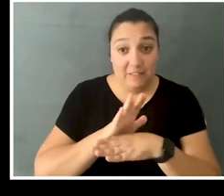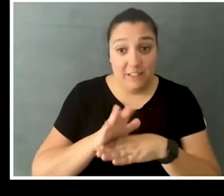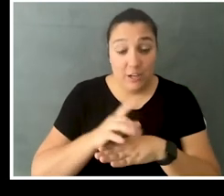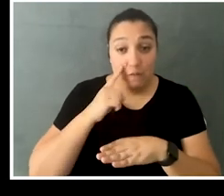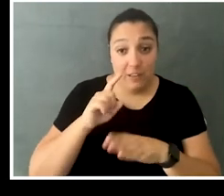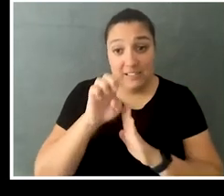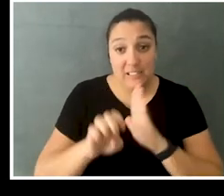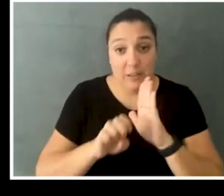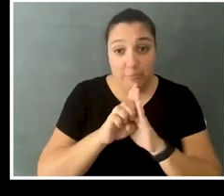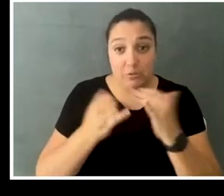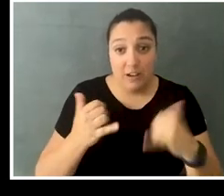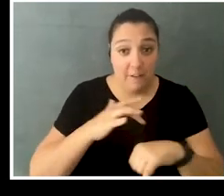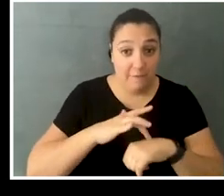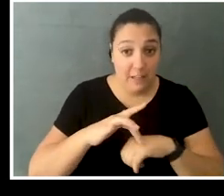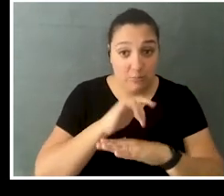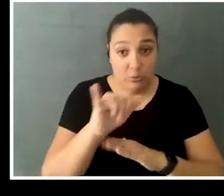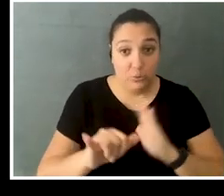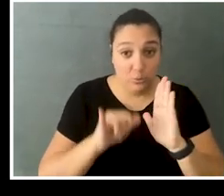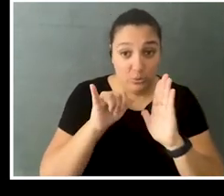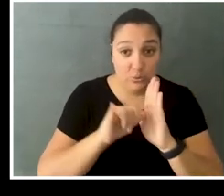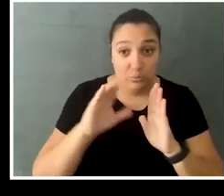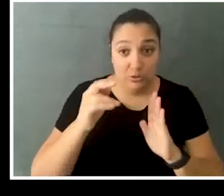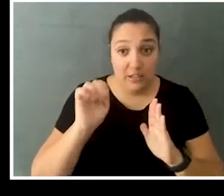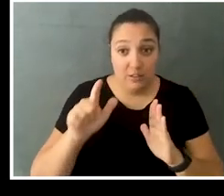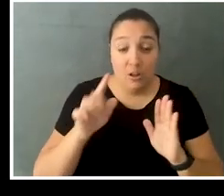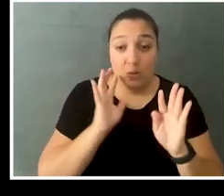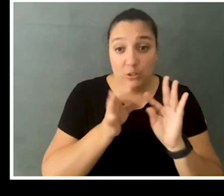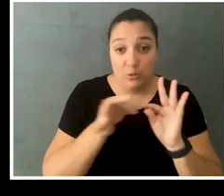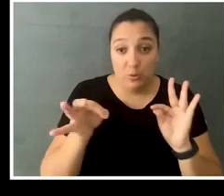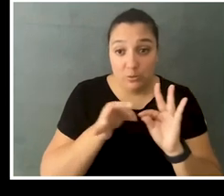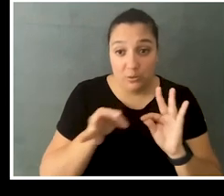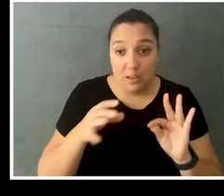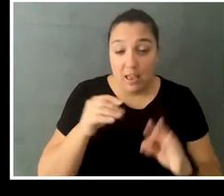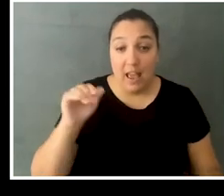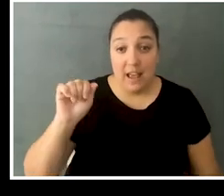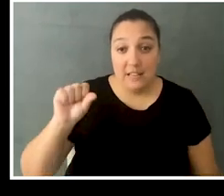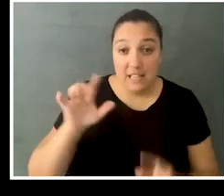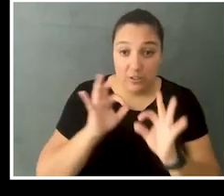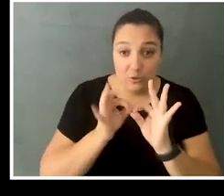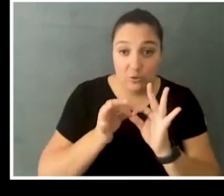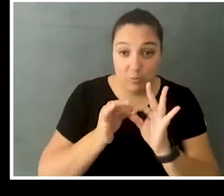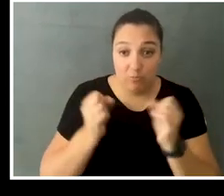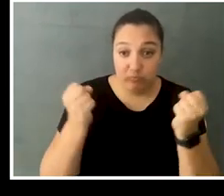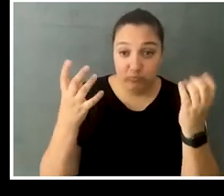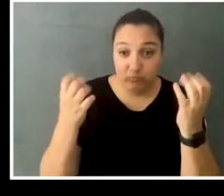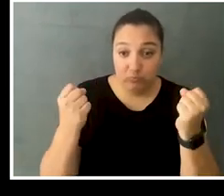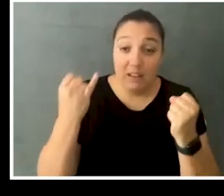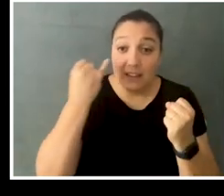The video for this episode is available on our YouTube channel with closed captioning and ASL interpretation.